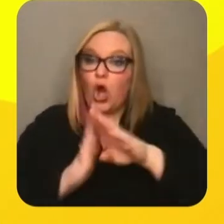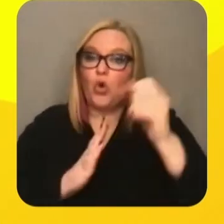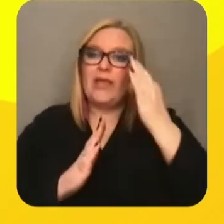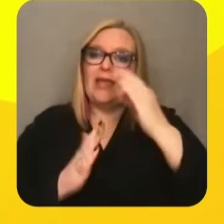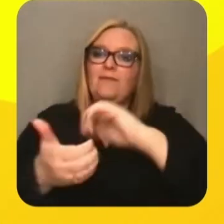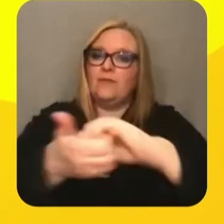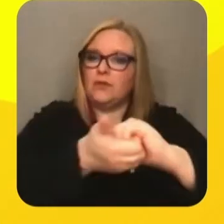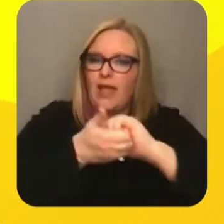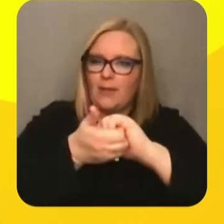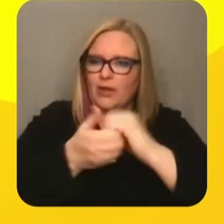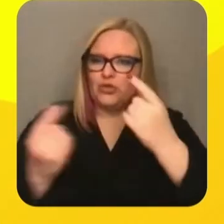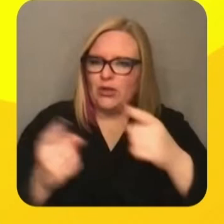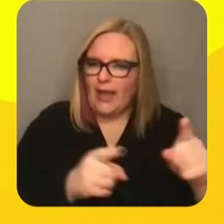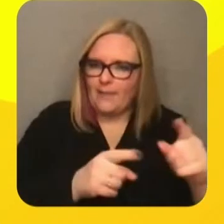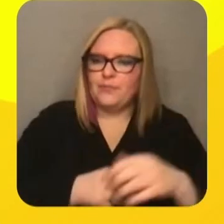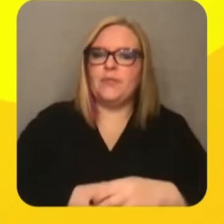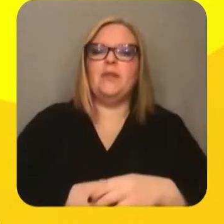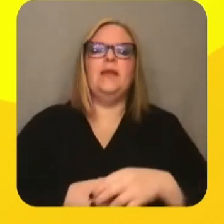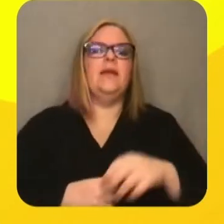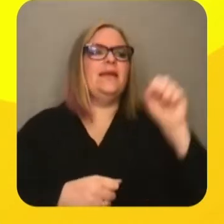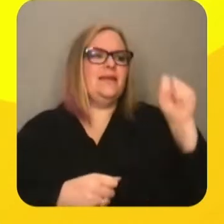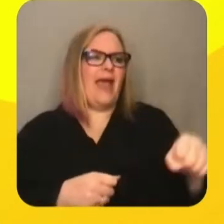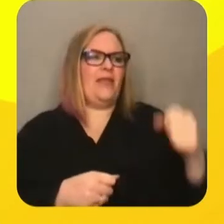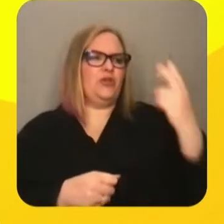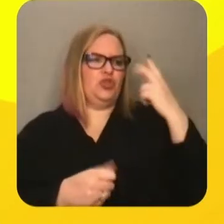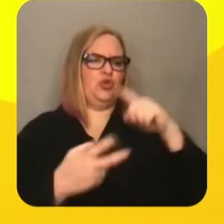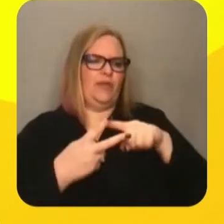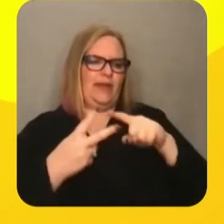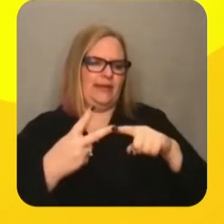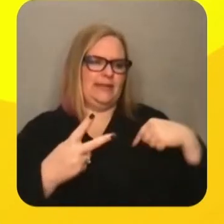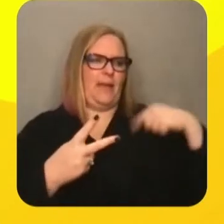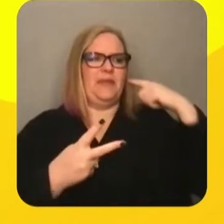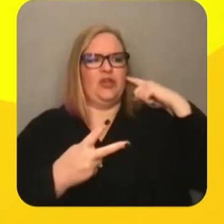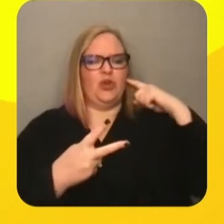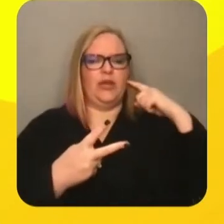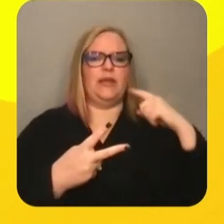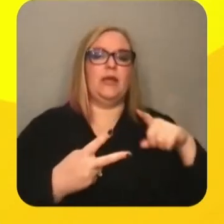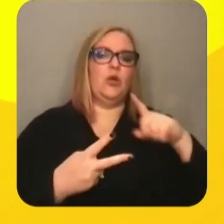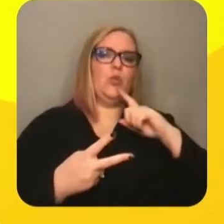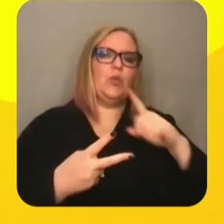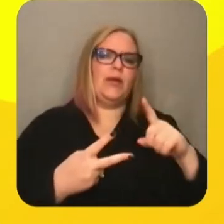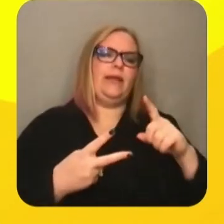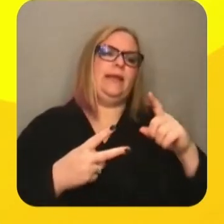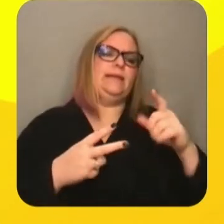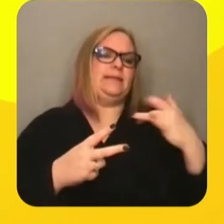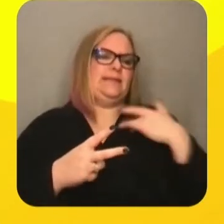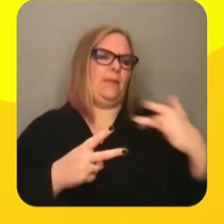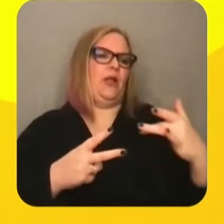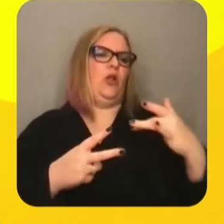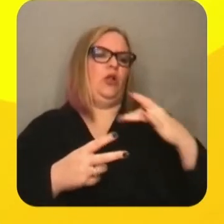Yeah, I hear you saying two things there, and it strikes me they're actually just very common principles across tech as an industry